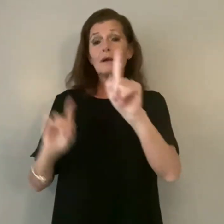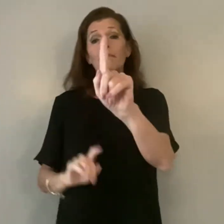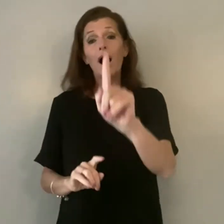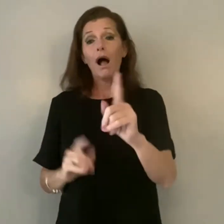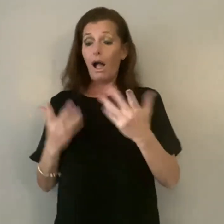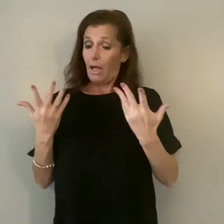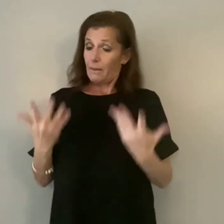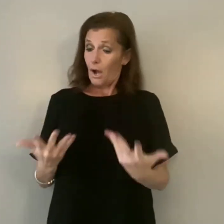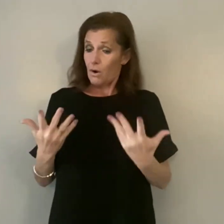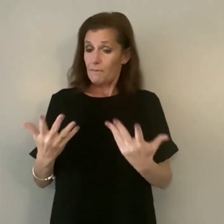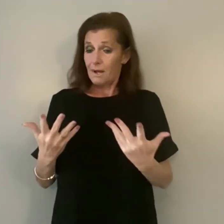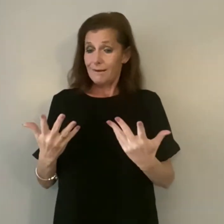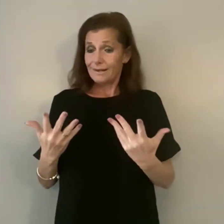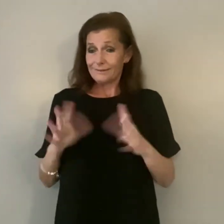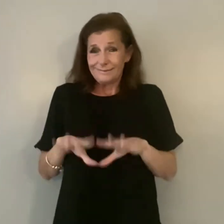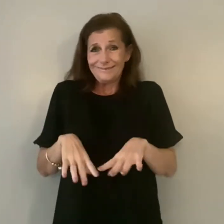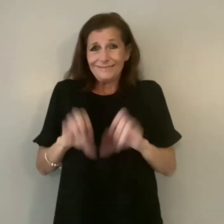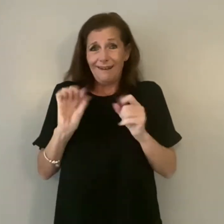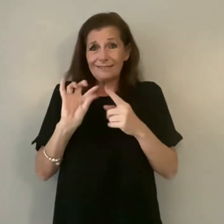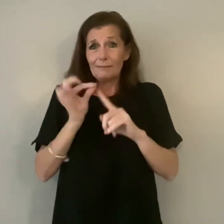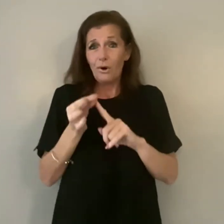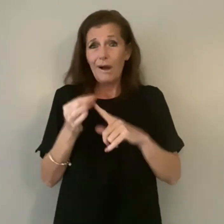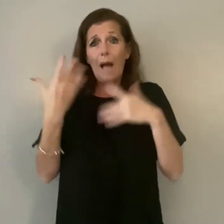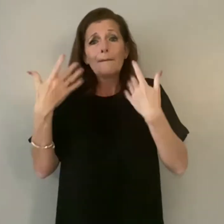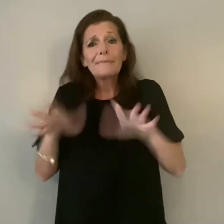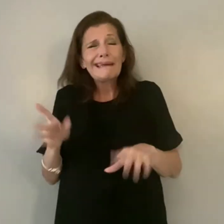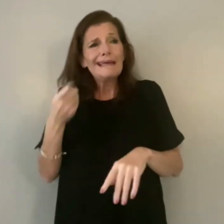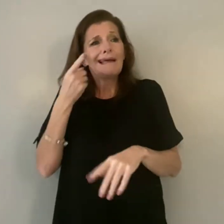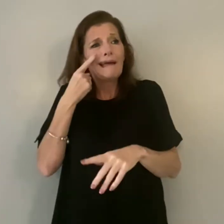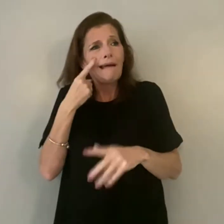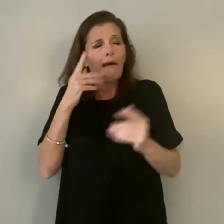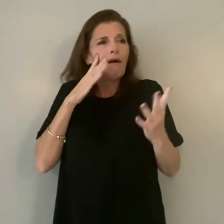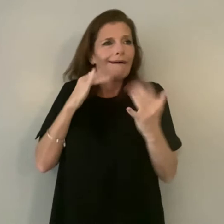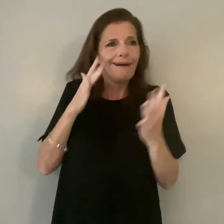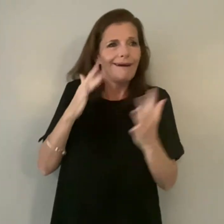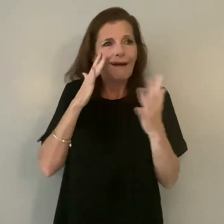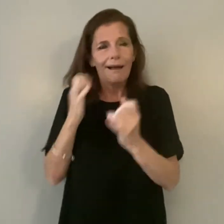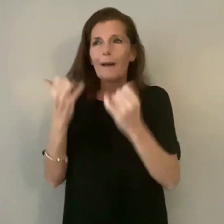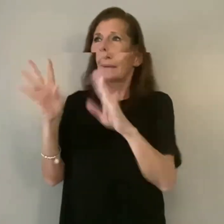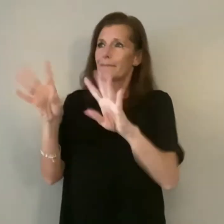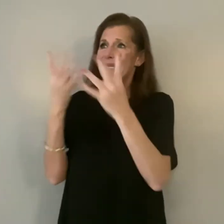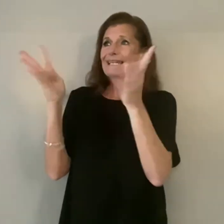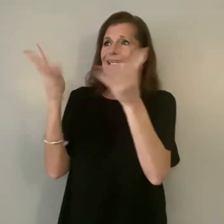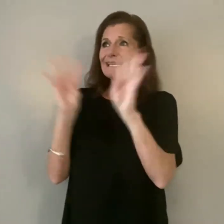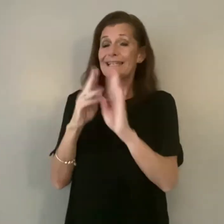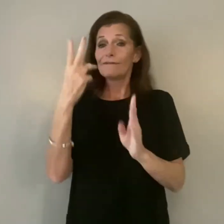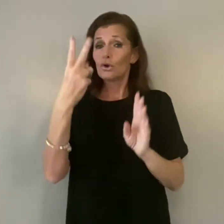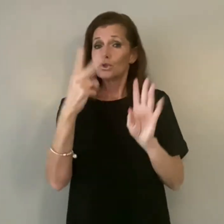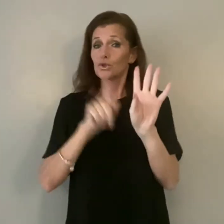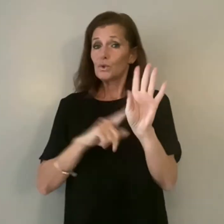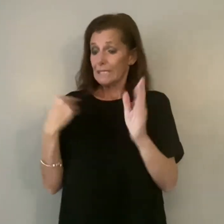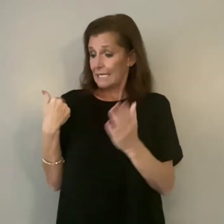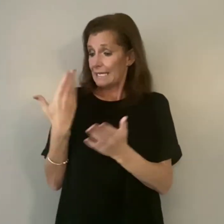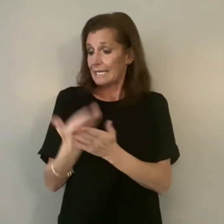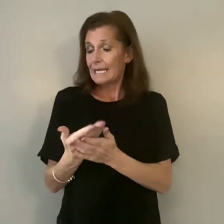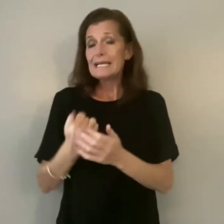But today, and in our infancy and having experimented and run board meetings for two years,